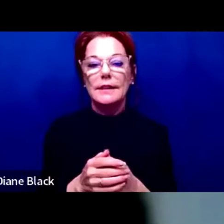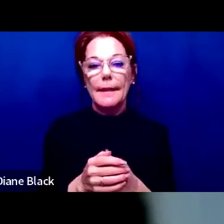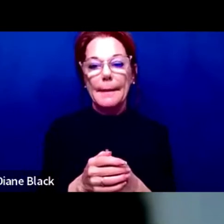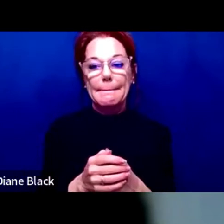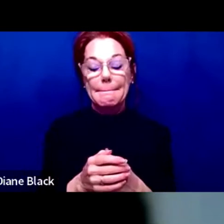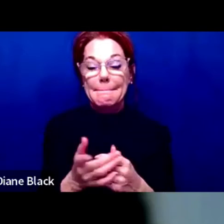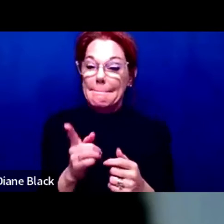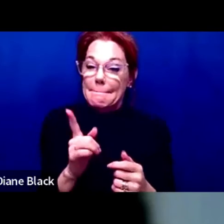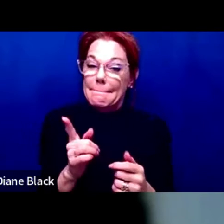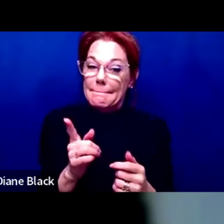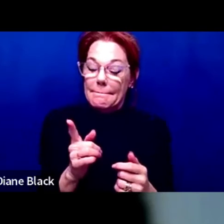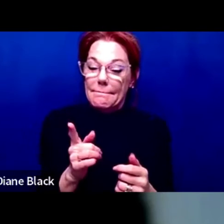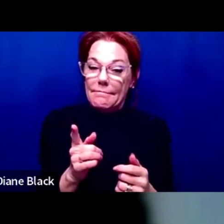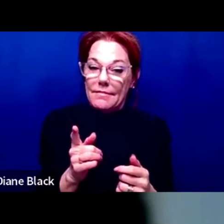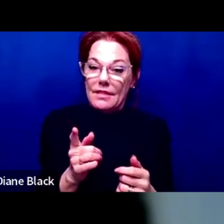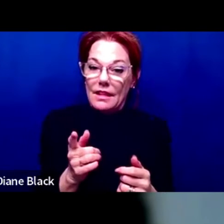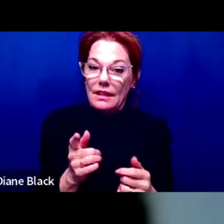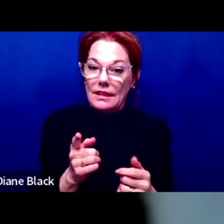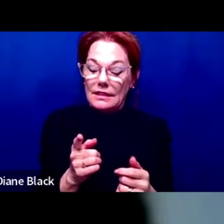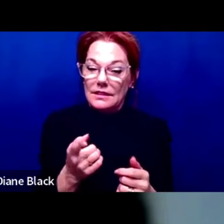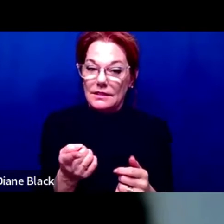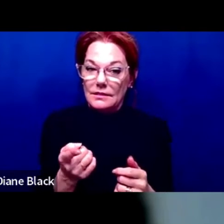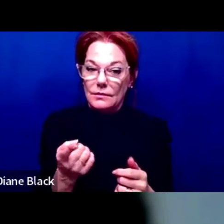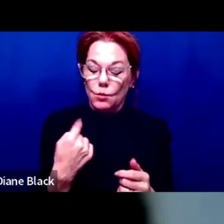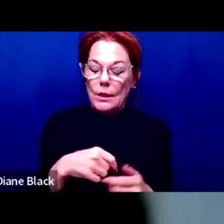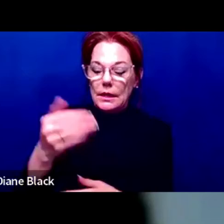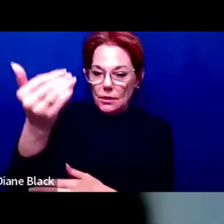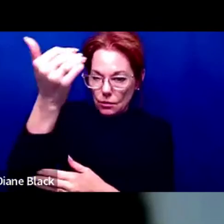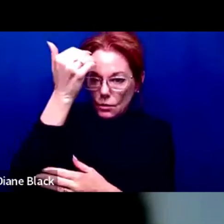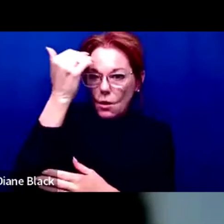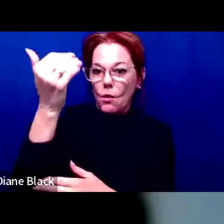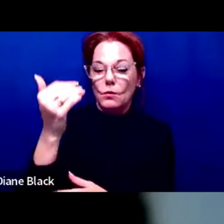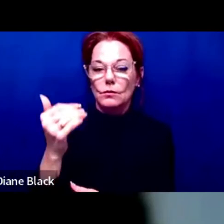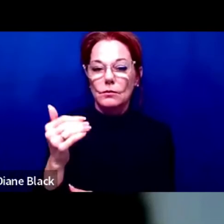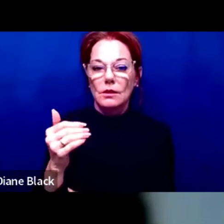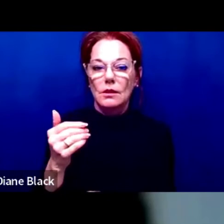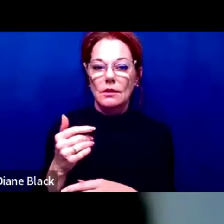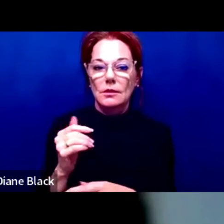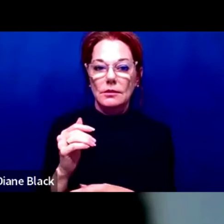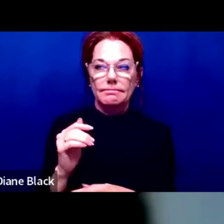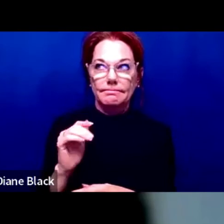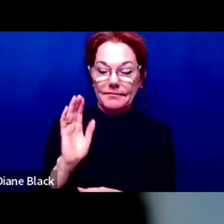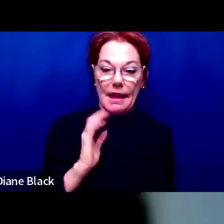definitely I will say that it is on the radar of our federal partners, and certainly on our radar.